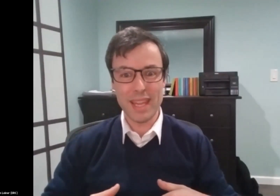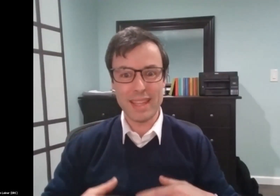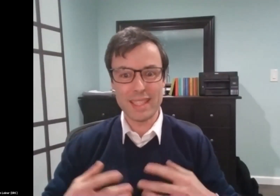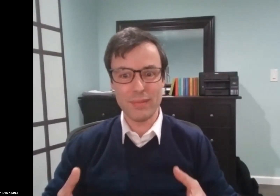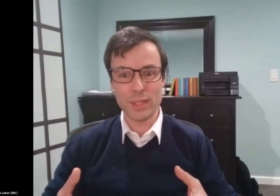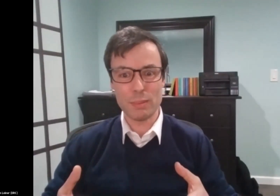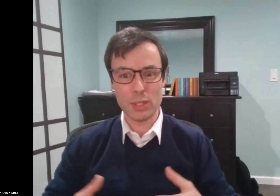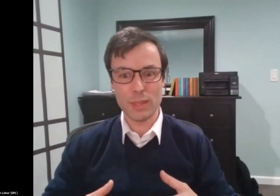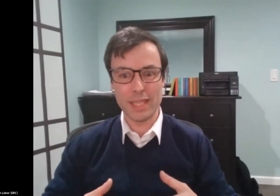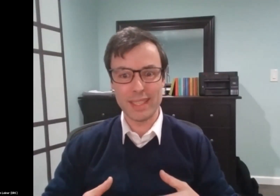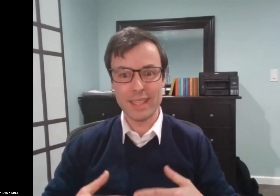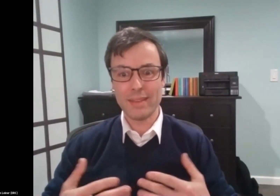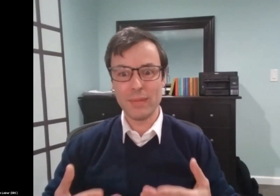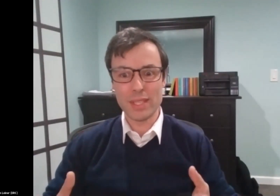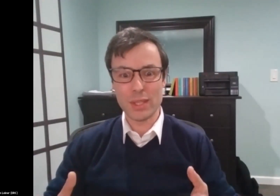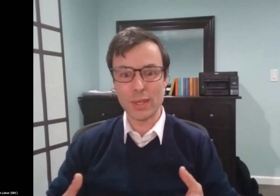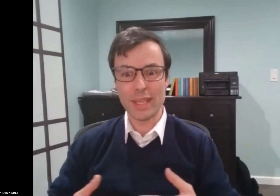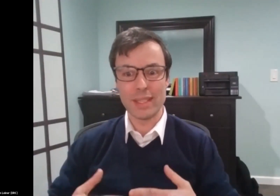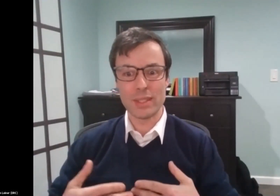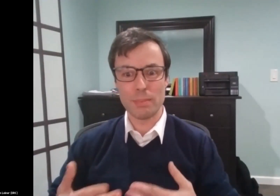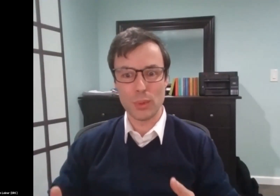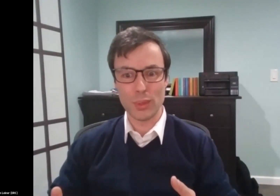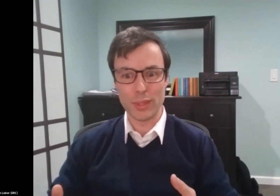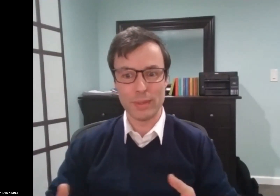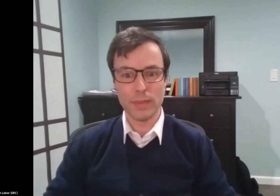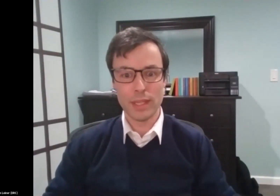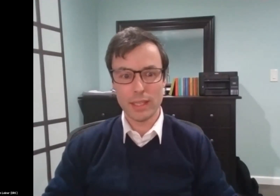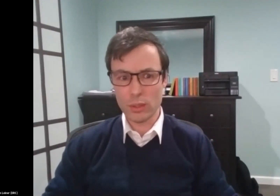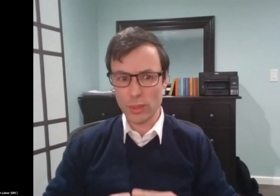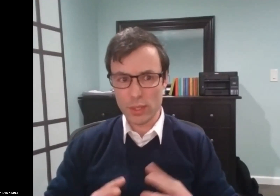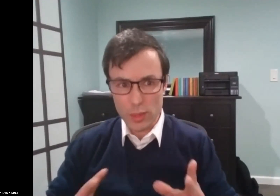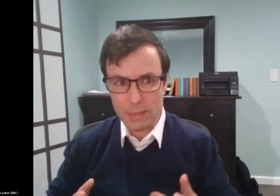brief discussion about the terminology we use to discuss